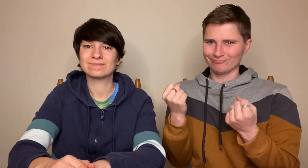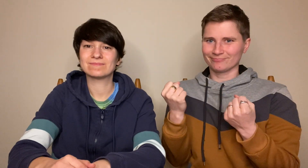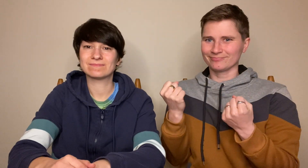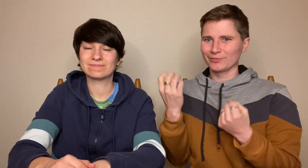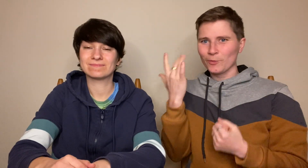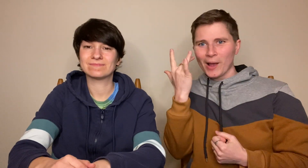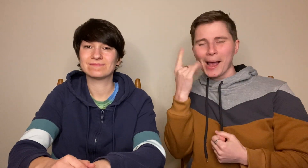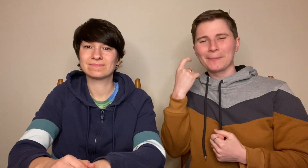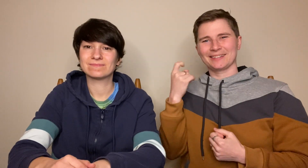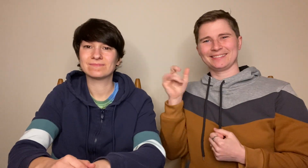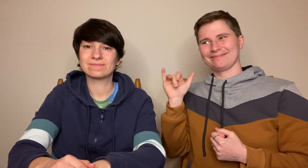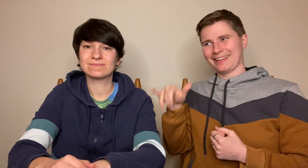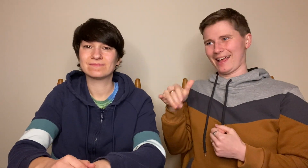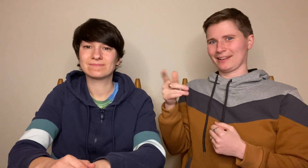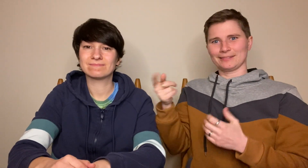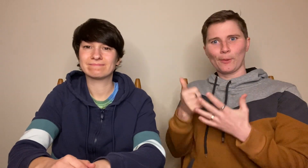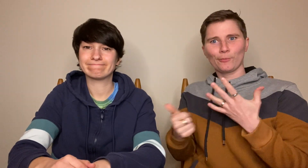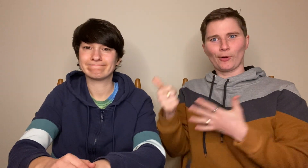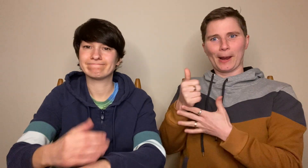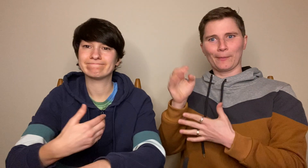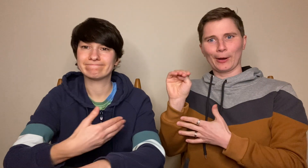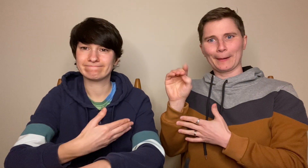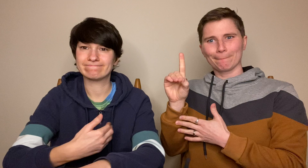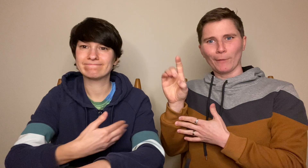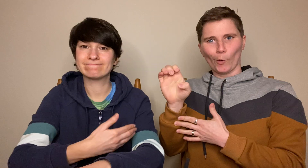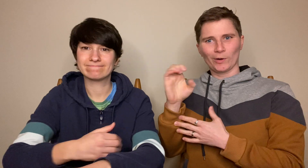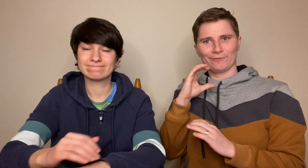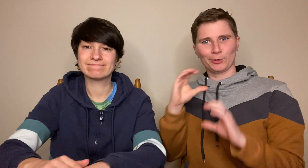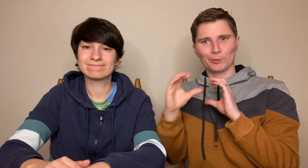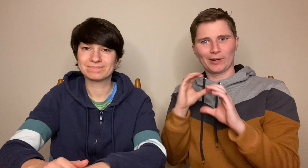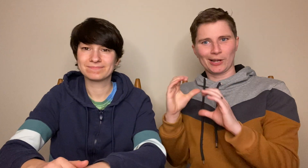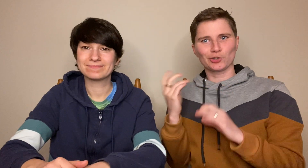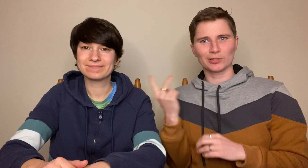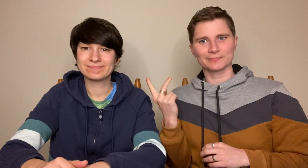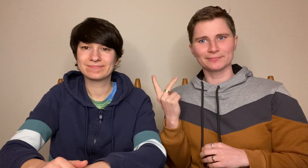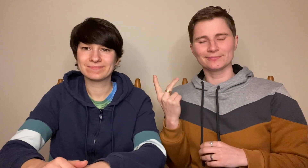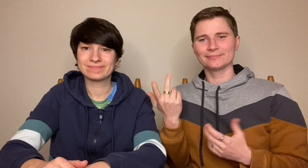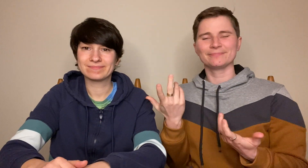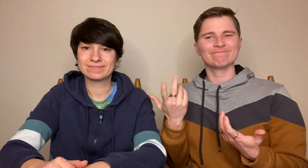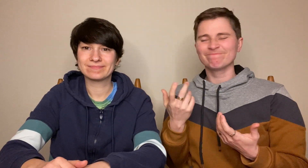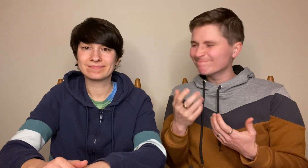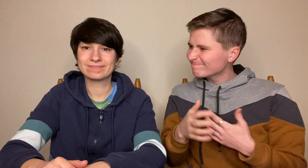ASL is our primary mode of communication.